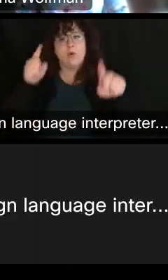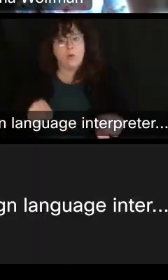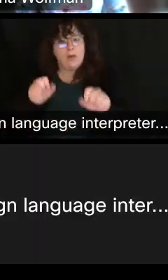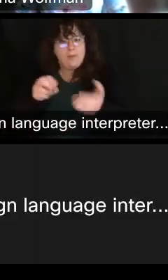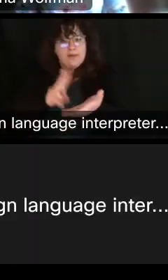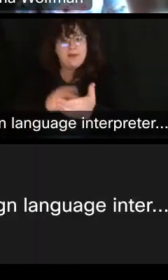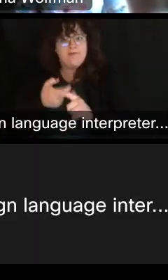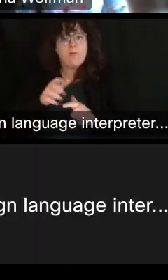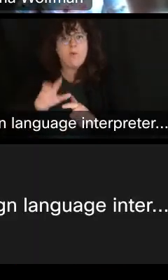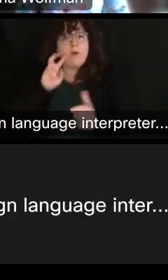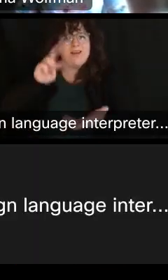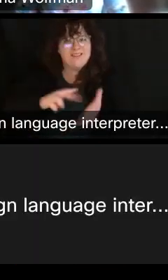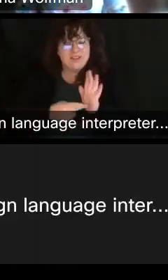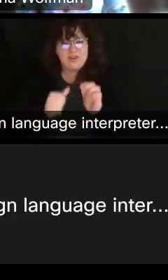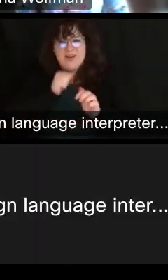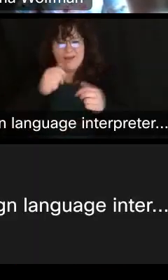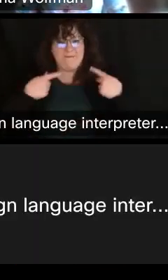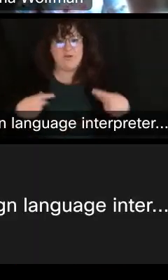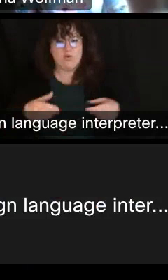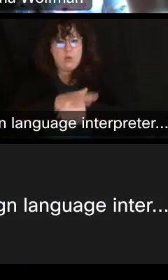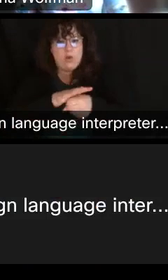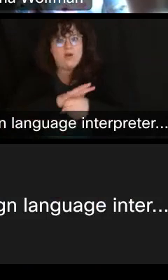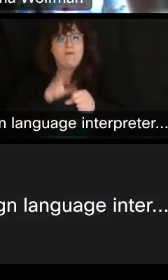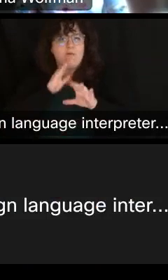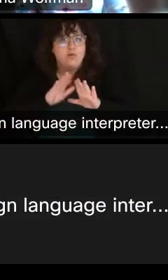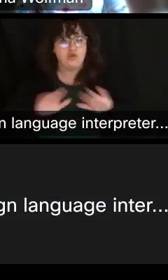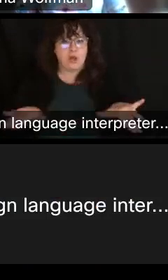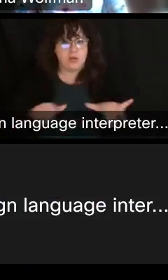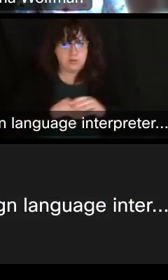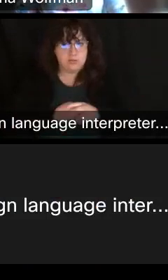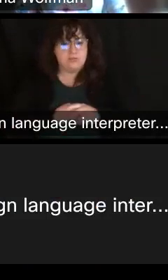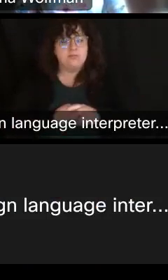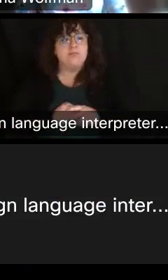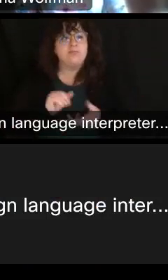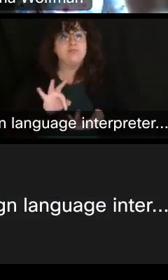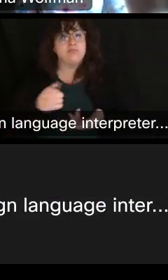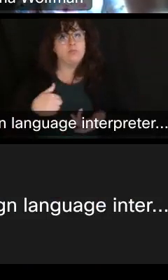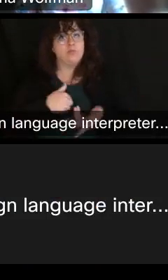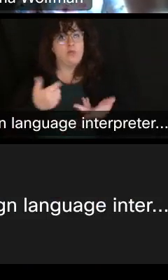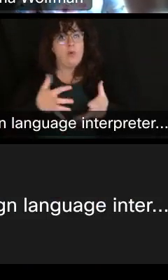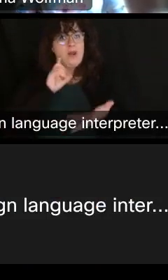physical location of the child or the youth. So, if we have identified a permanency home,